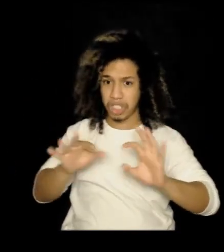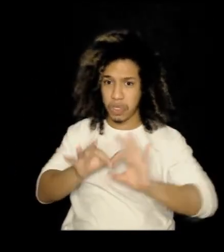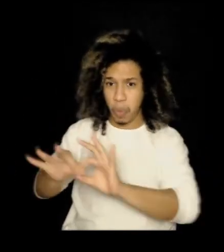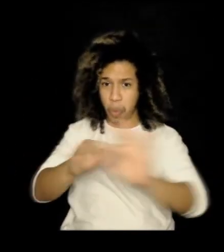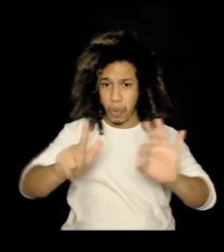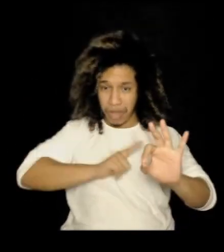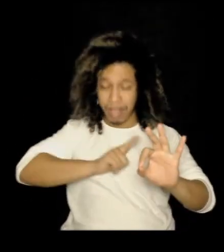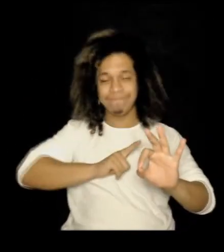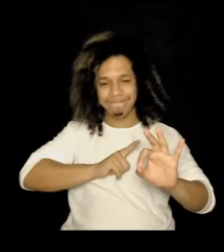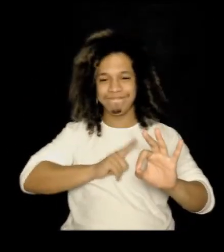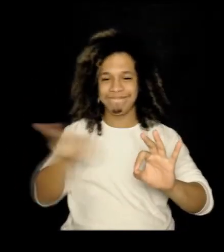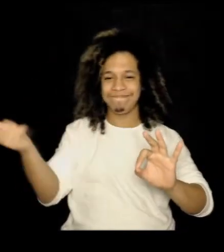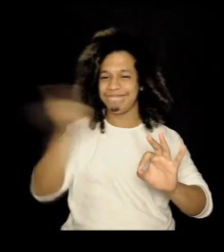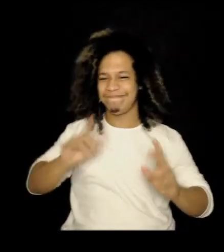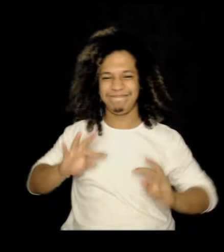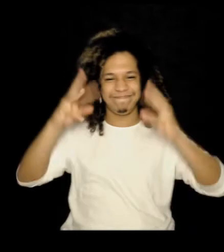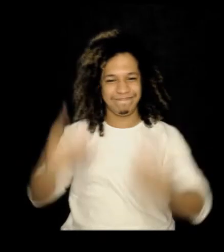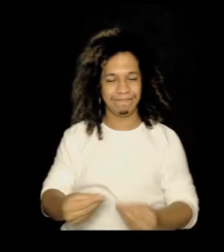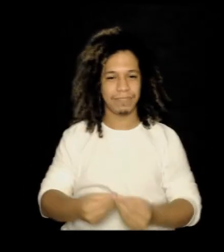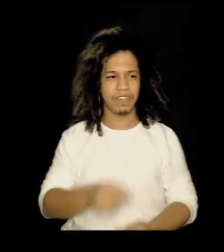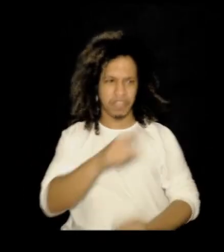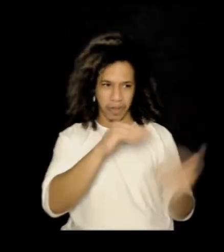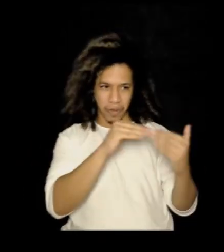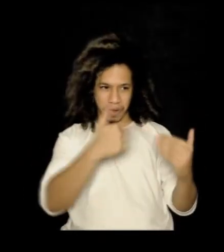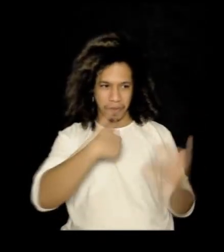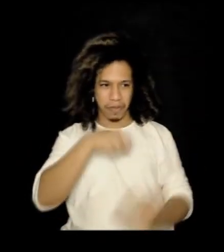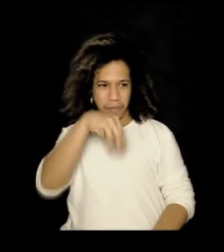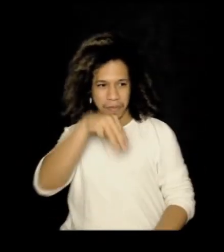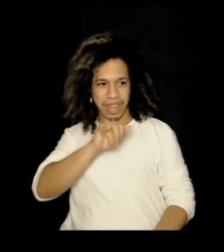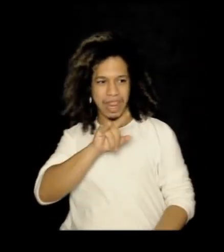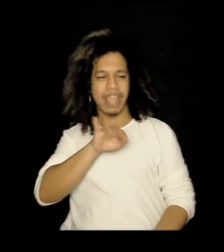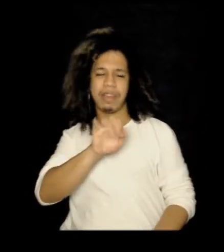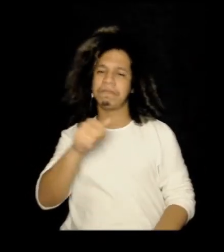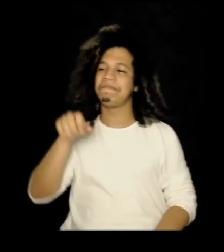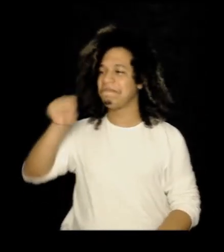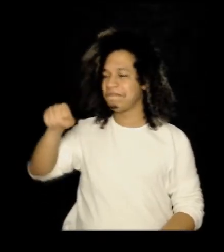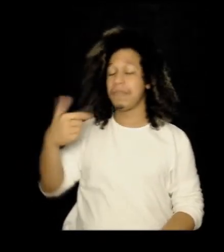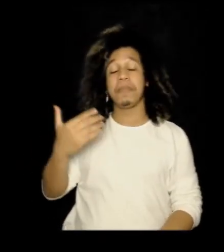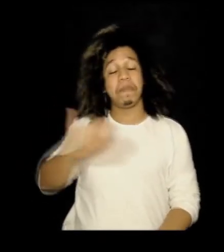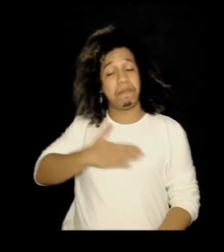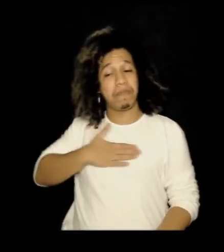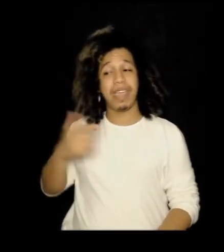Yes, I do Indeed, John! For me, personally, it was awesome to be part of the creation team with you,